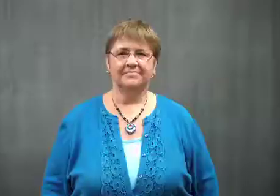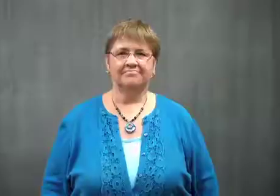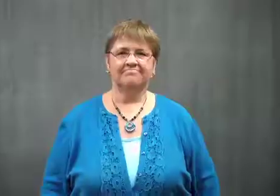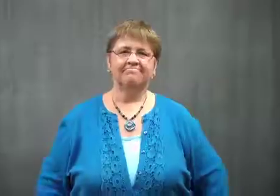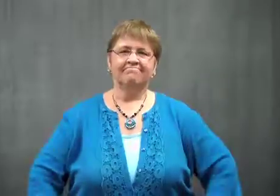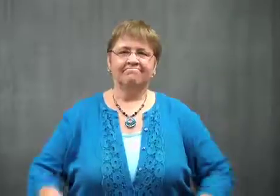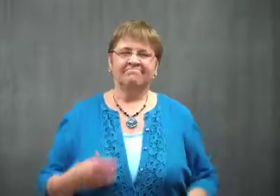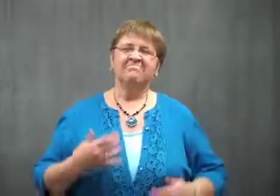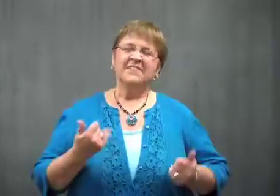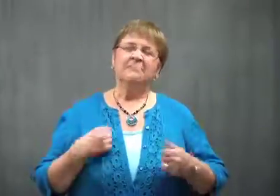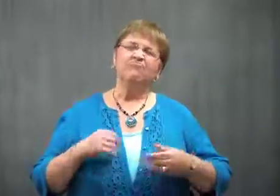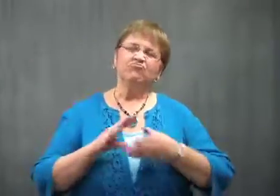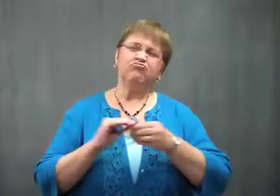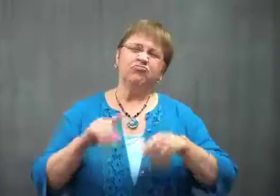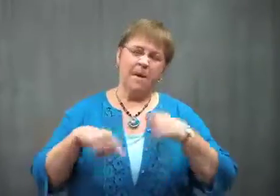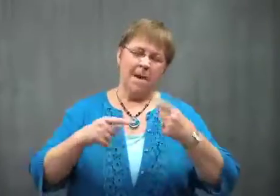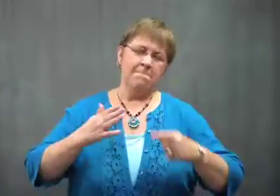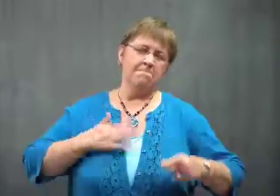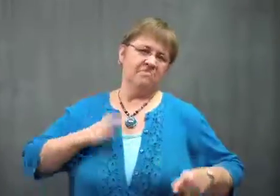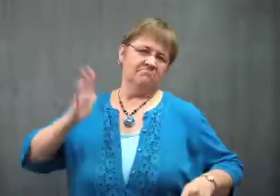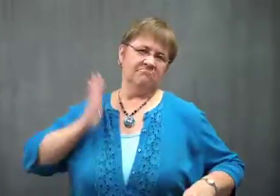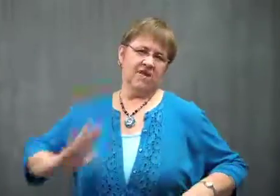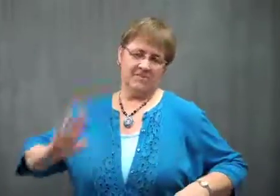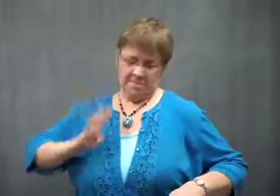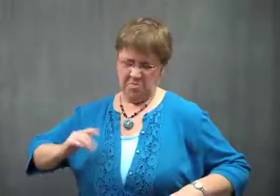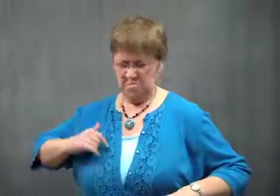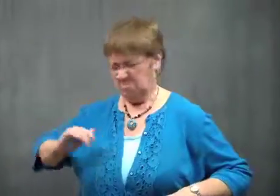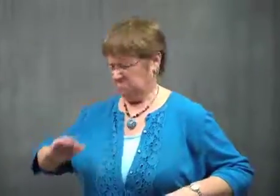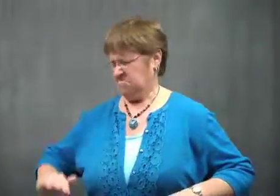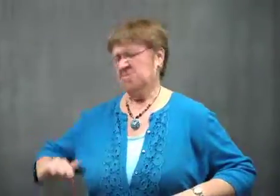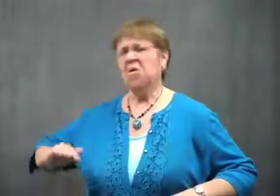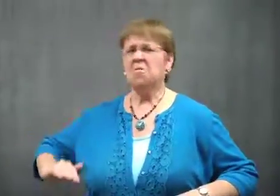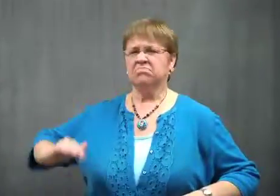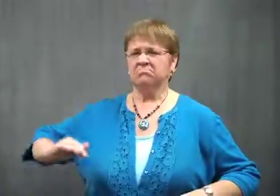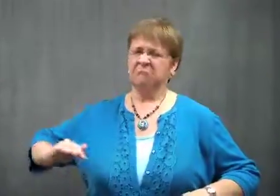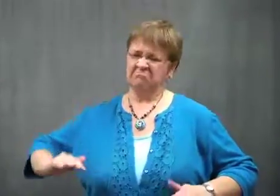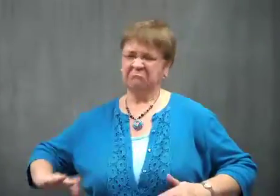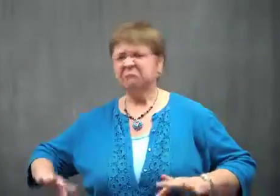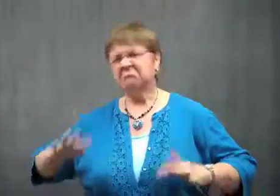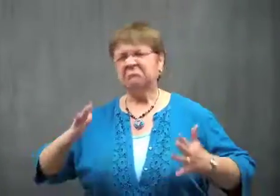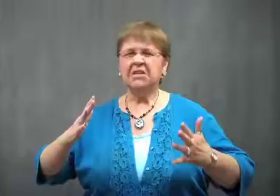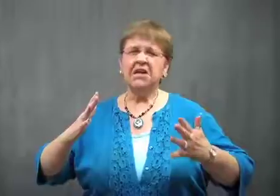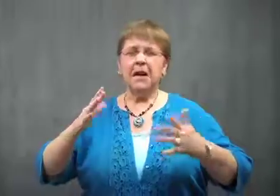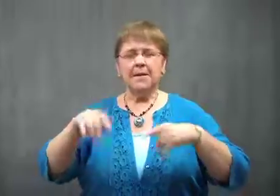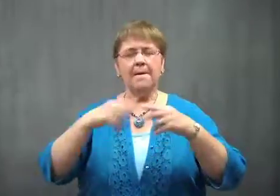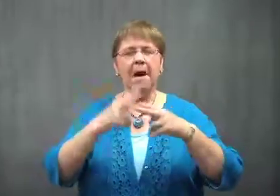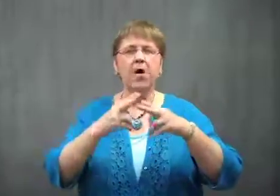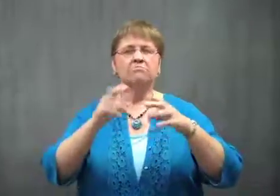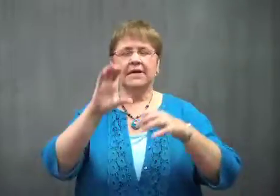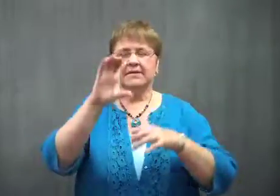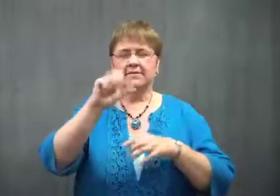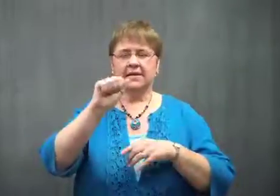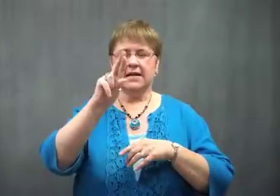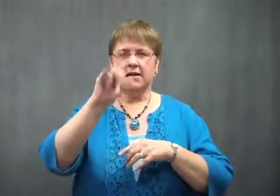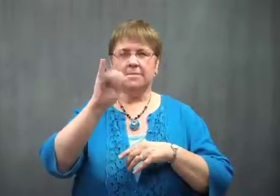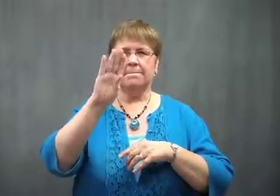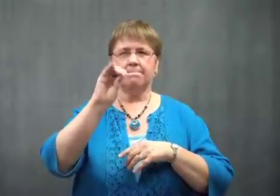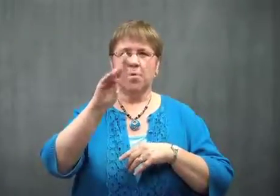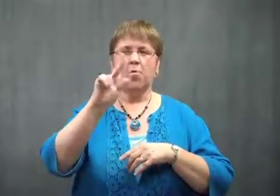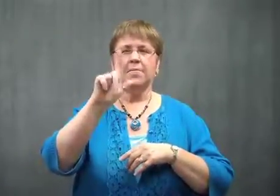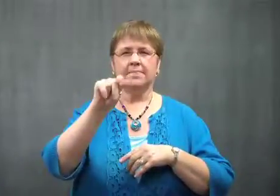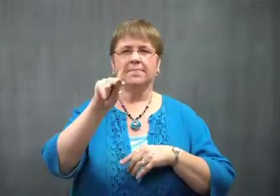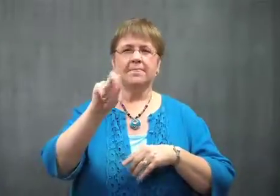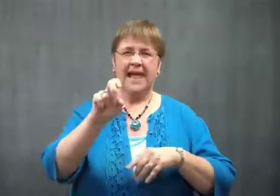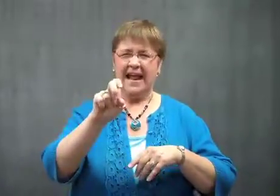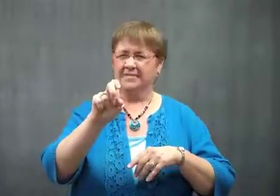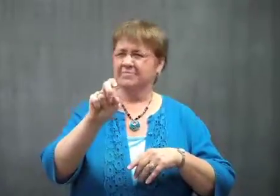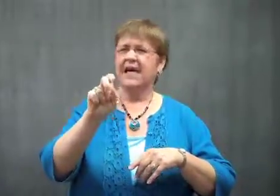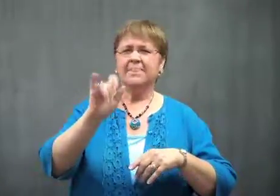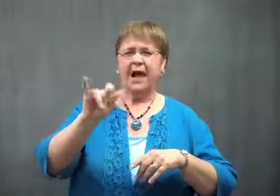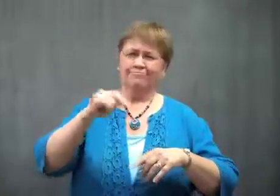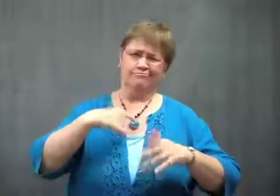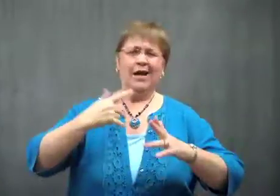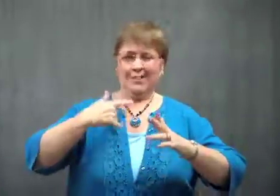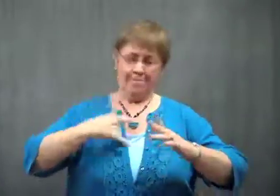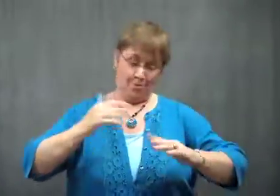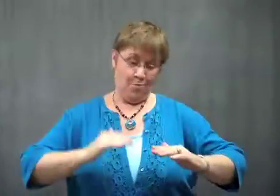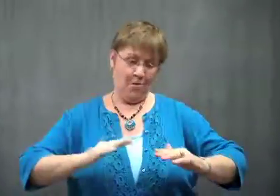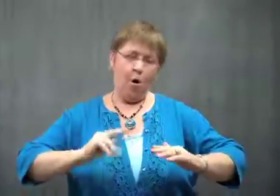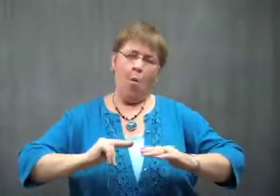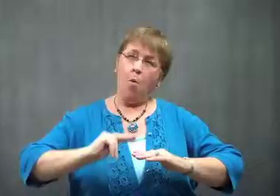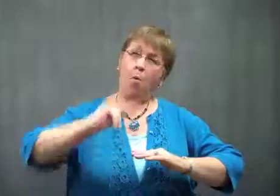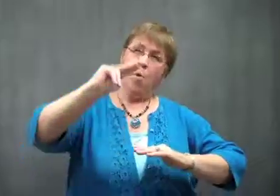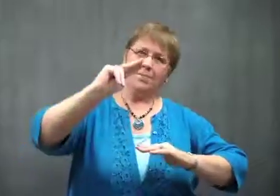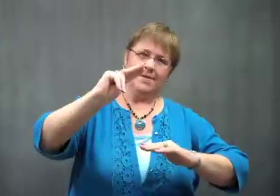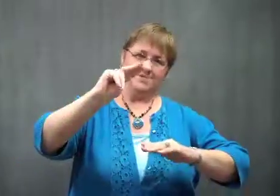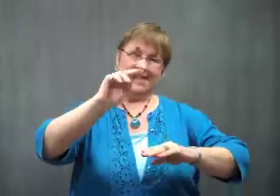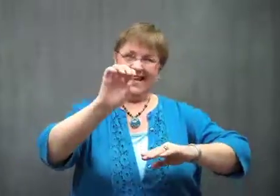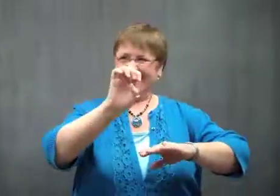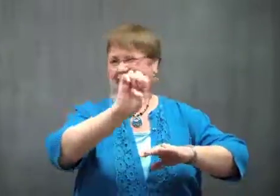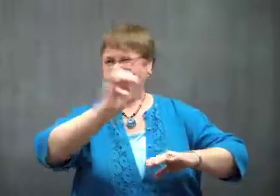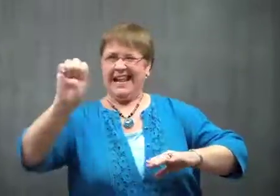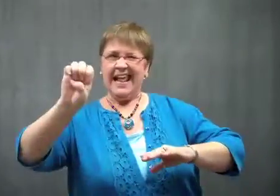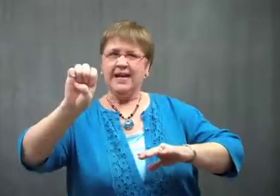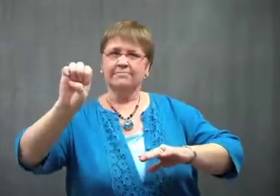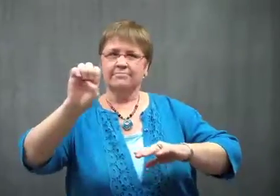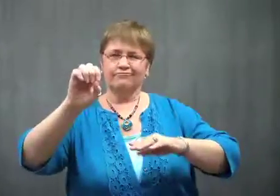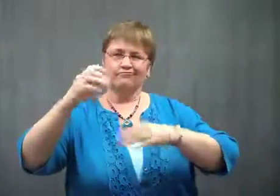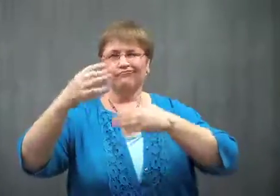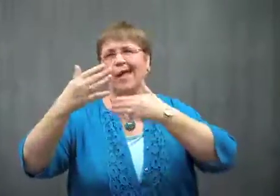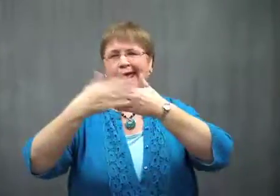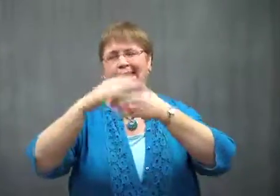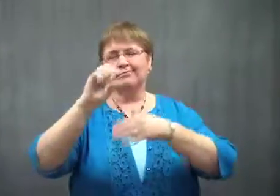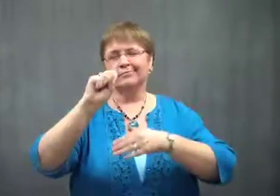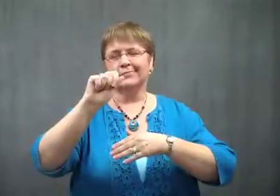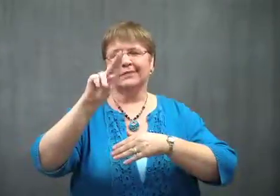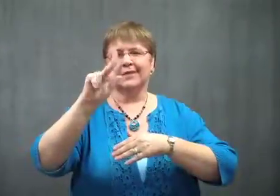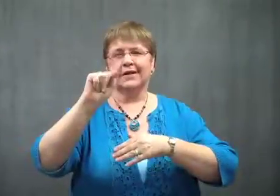I'm going to talk about my childhood, this one is about Caribou Lake.